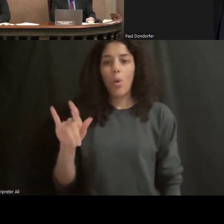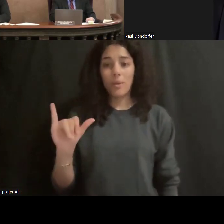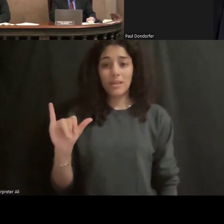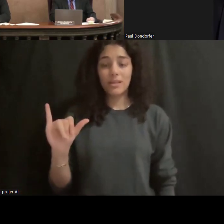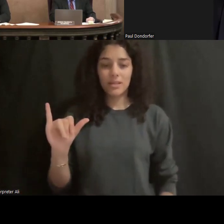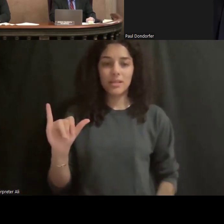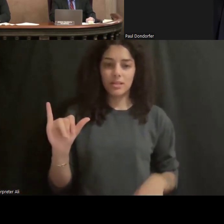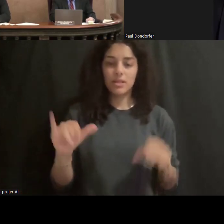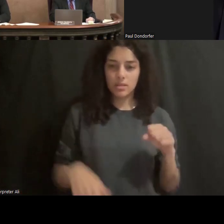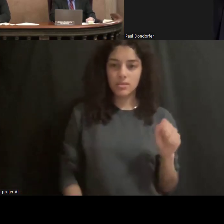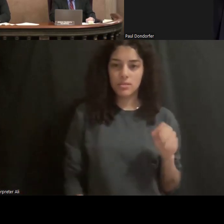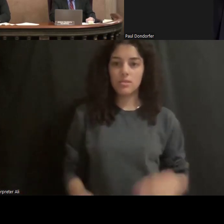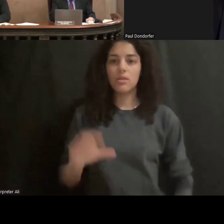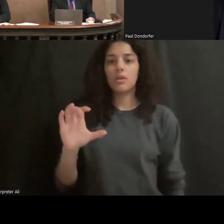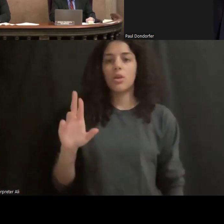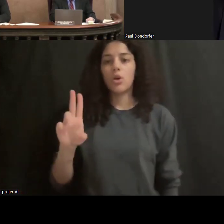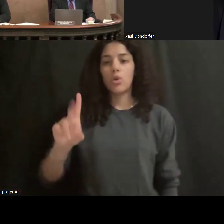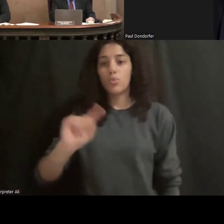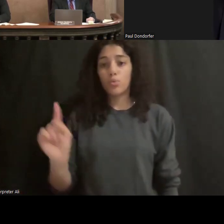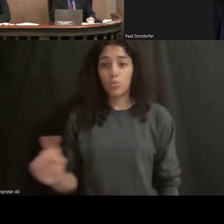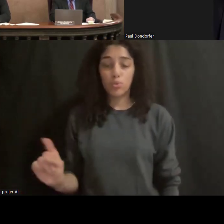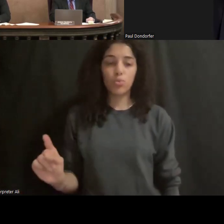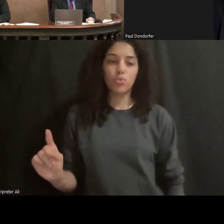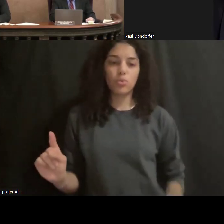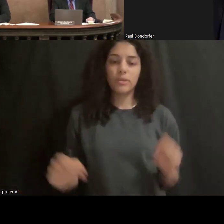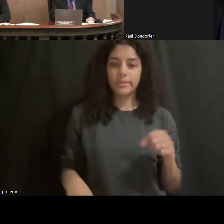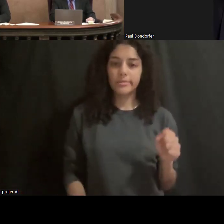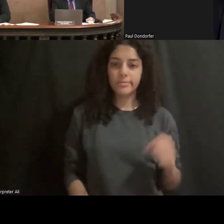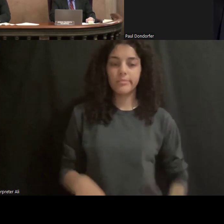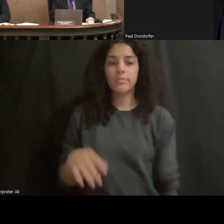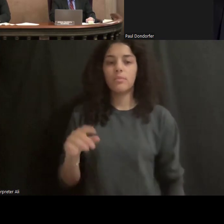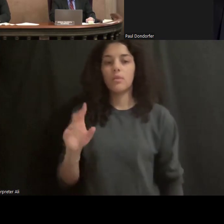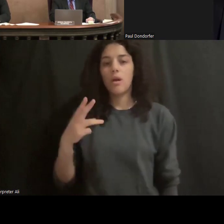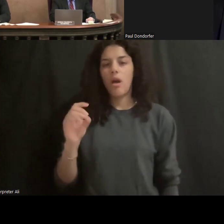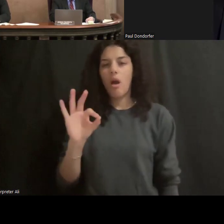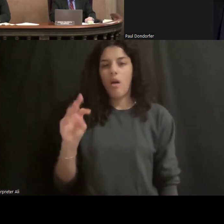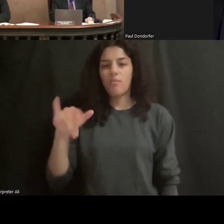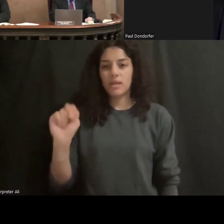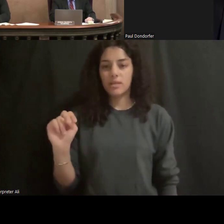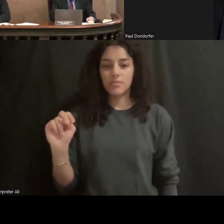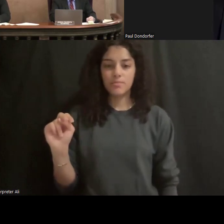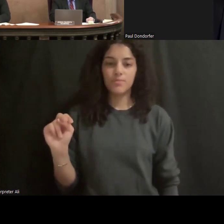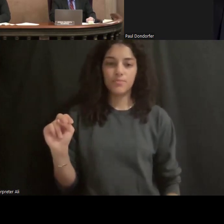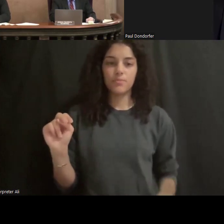Mr Colby vote yes Mr Cruz Yes Mr Cruz votes yes Miss Dvaki Hoffman Miss Devaki Hoffman votes no